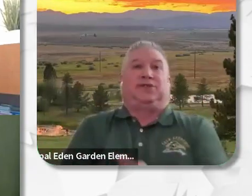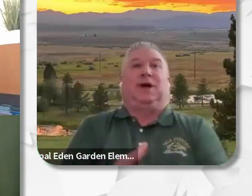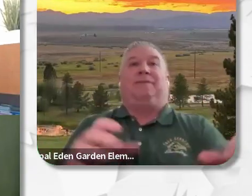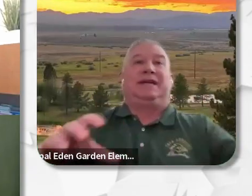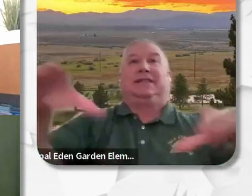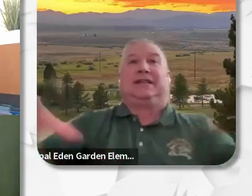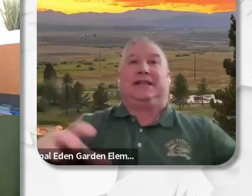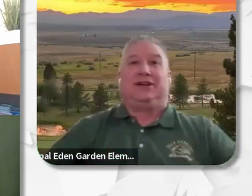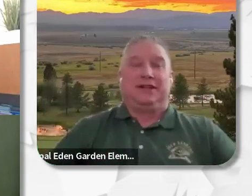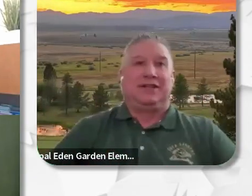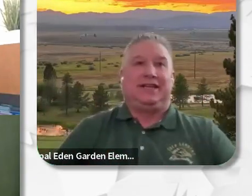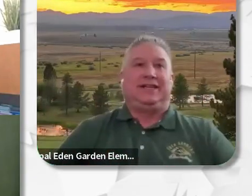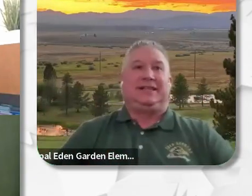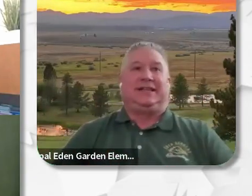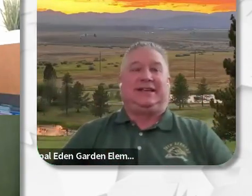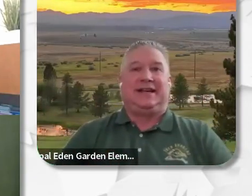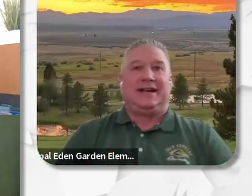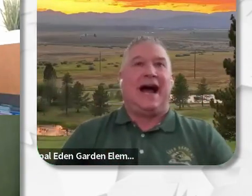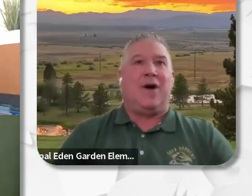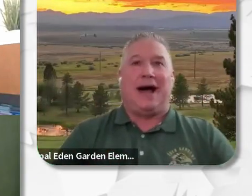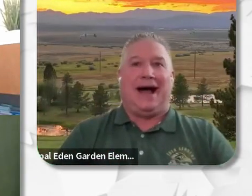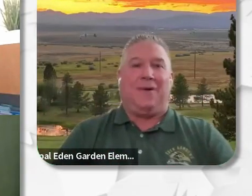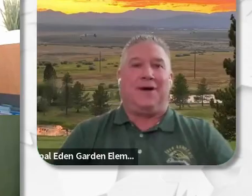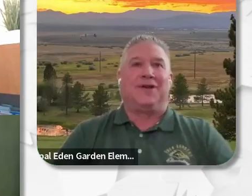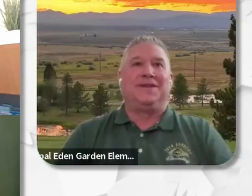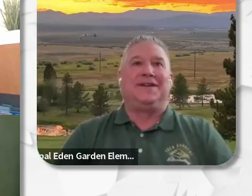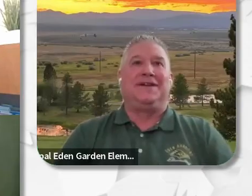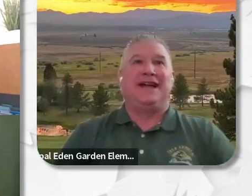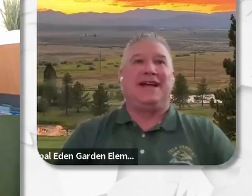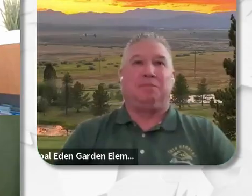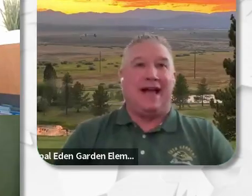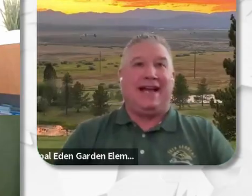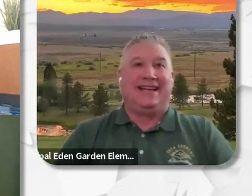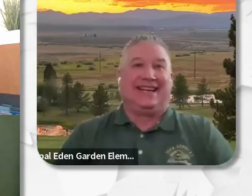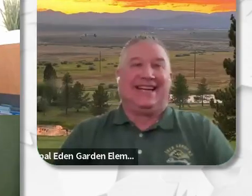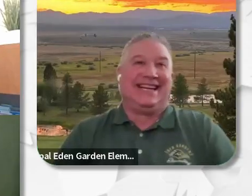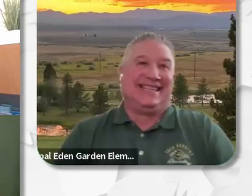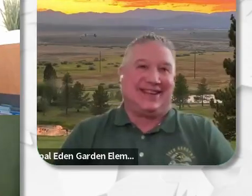would sweat because they're little kids. And now I I want to go in there every day and play.